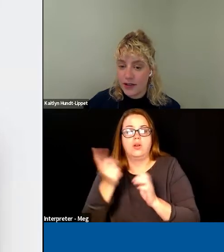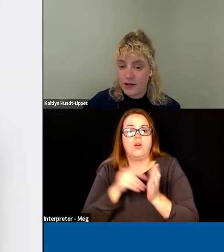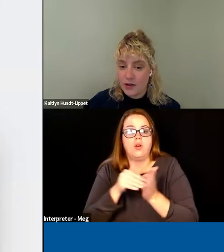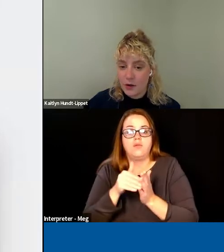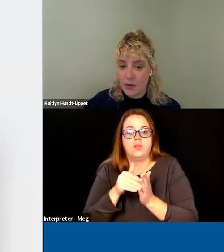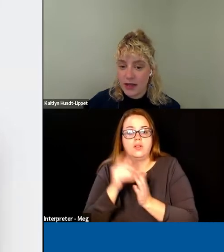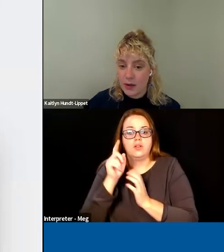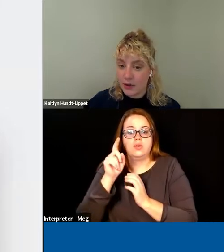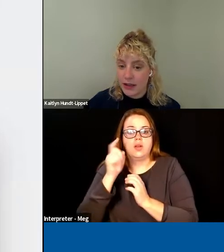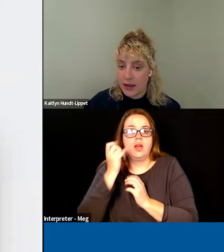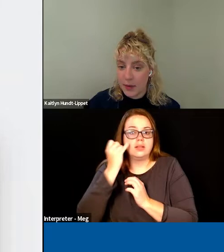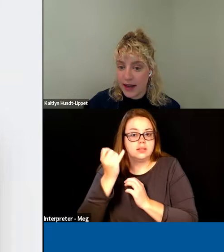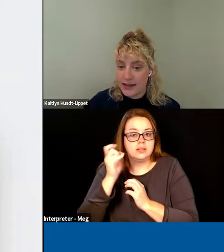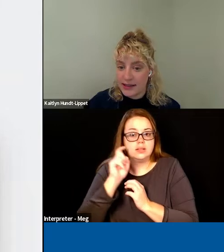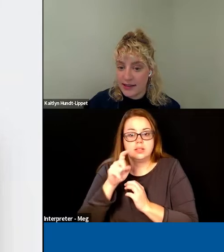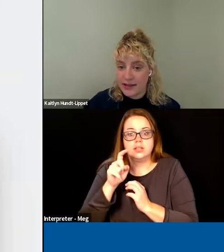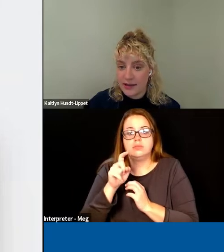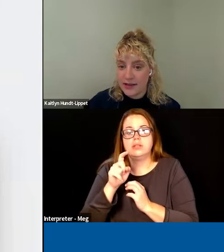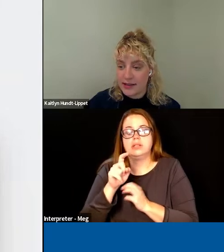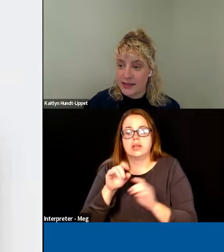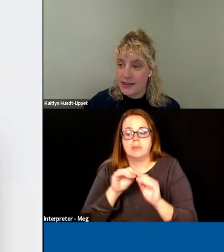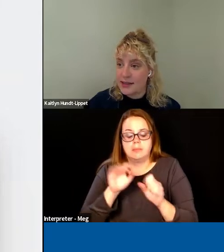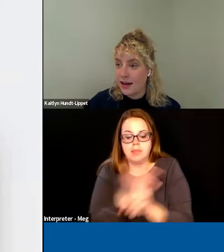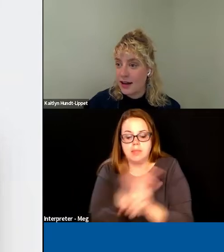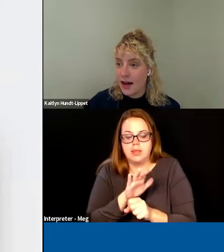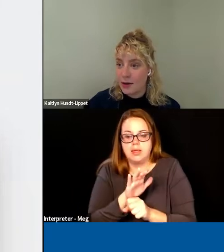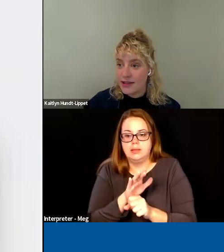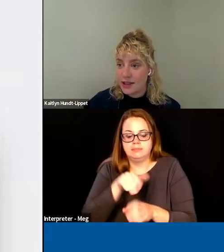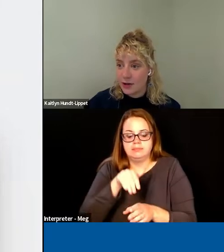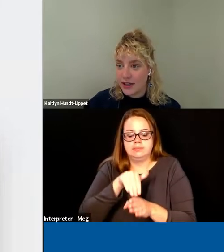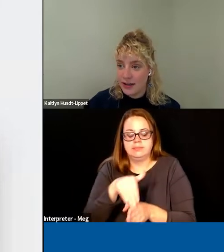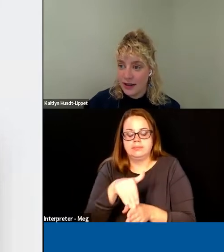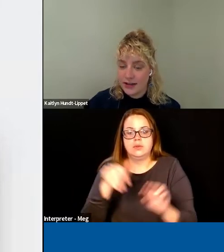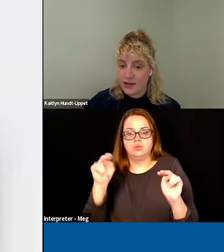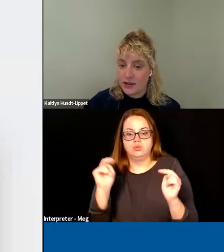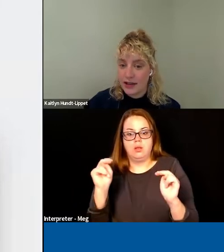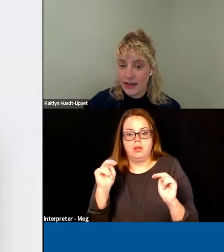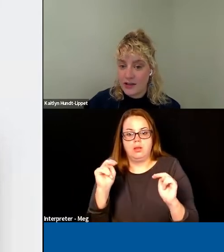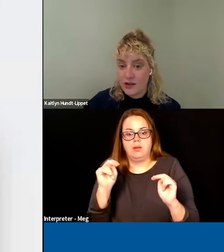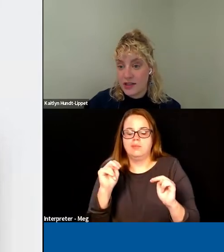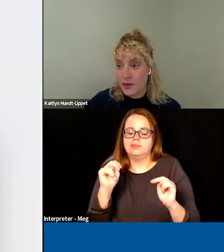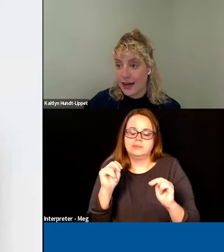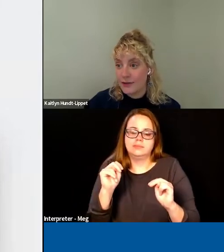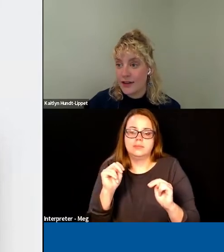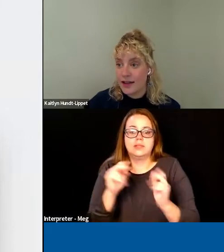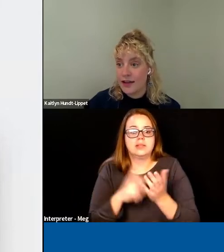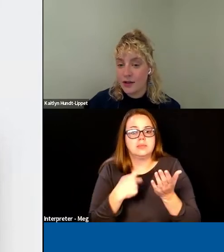that you need to be completely unbiased in these instances. I would disagree. In certain cases, you need to be an advocate